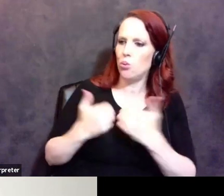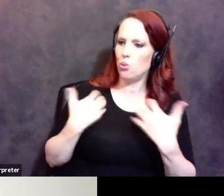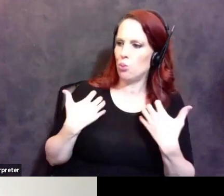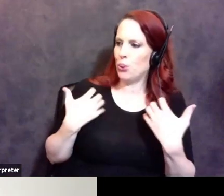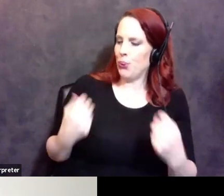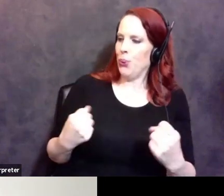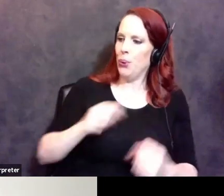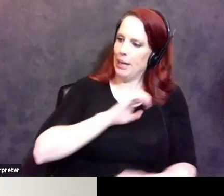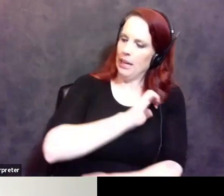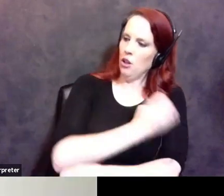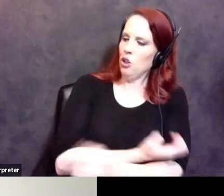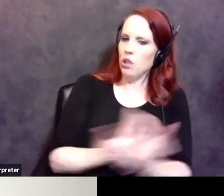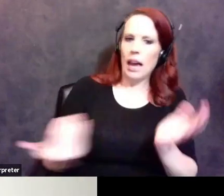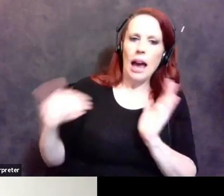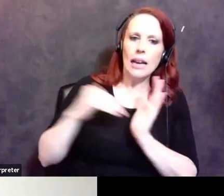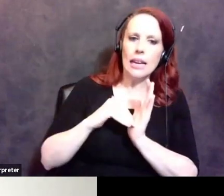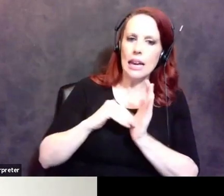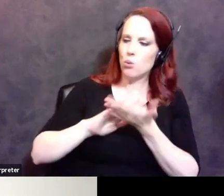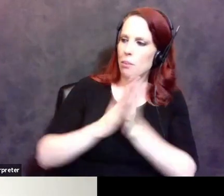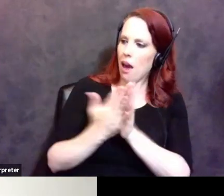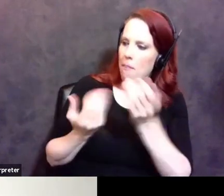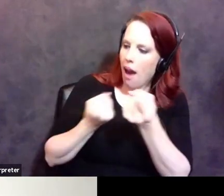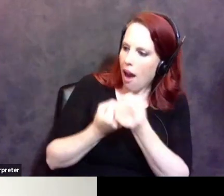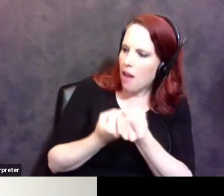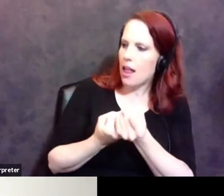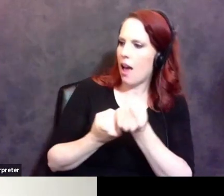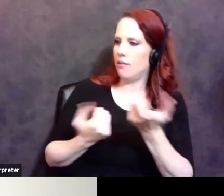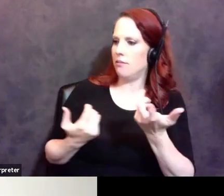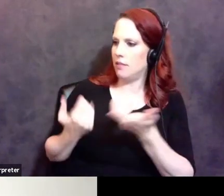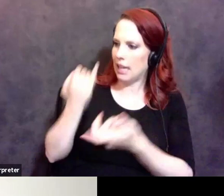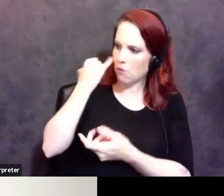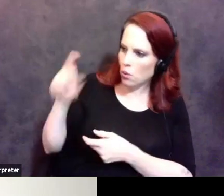to be an ally and an advocate when you need it?